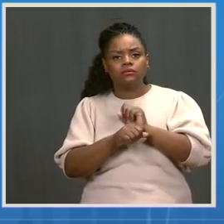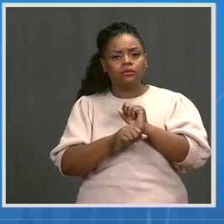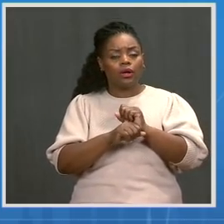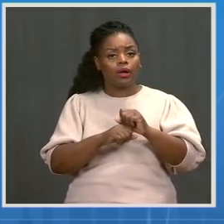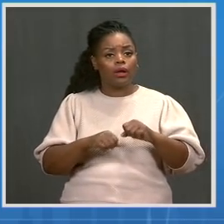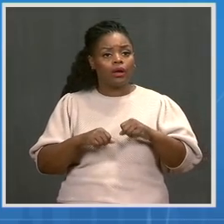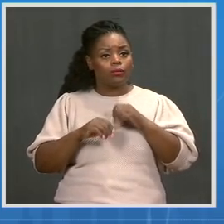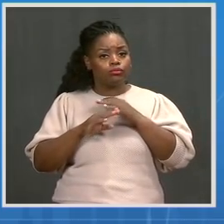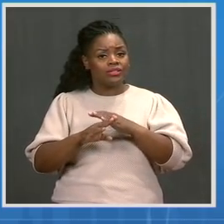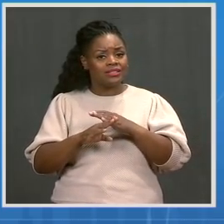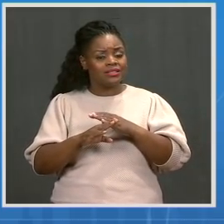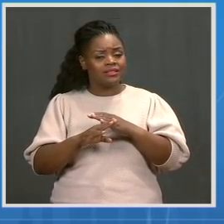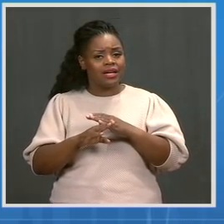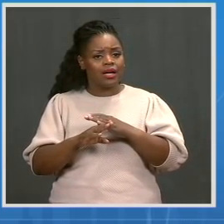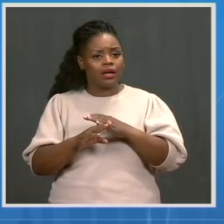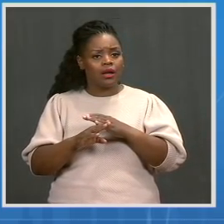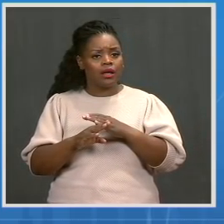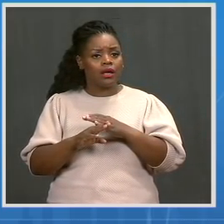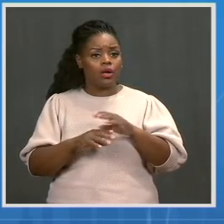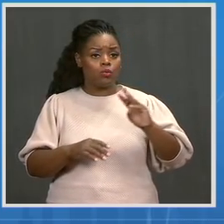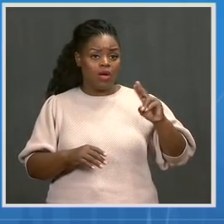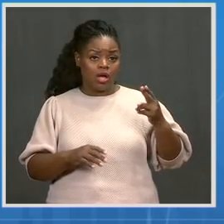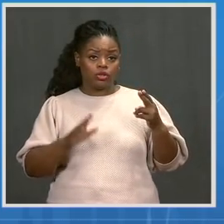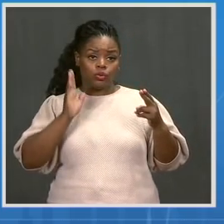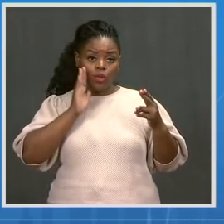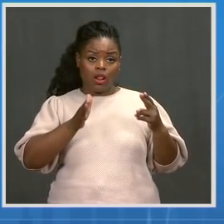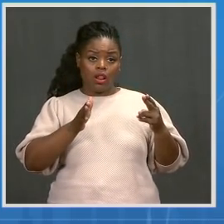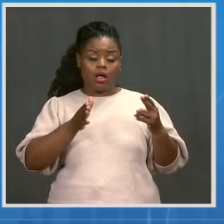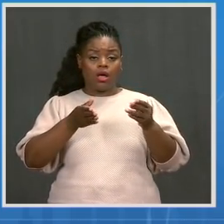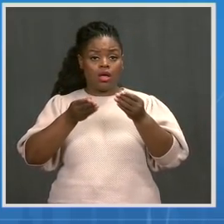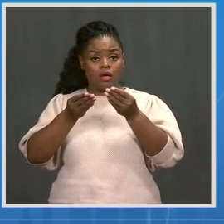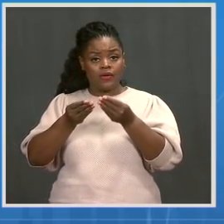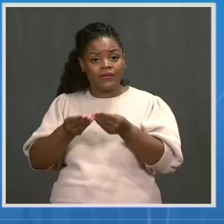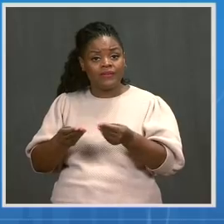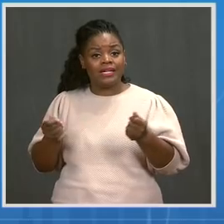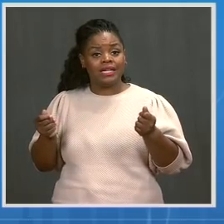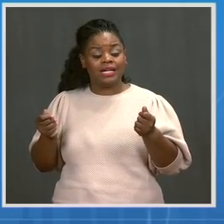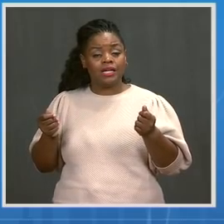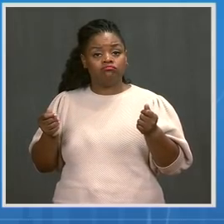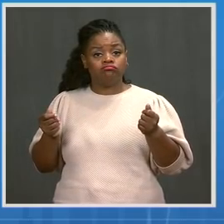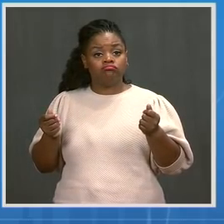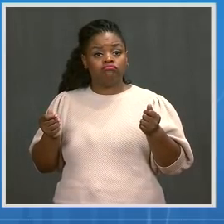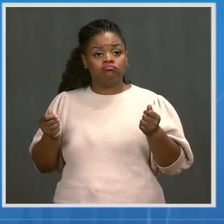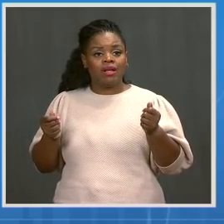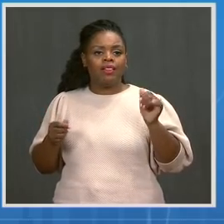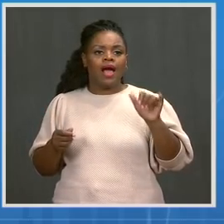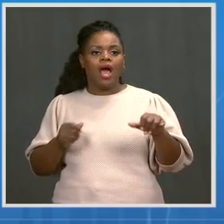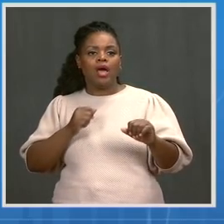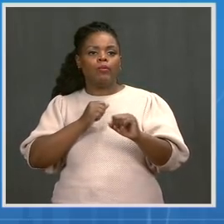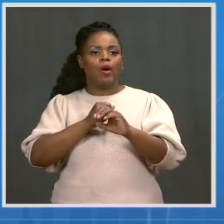going to phase out its promotional campaign to drive people to vaccinate -- vaccinations if at this point,